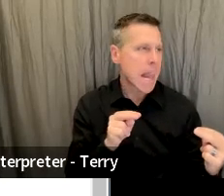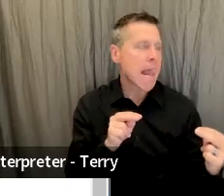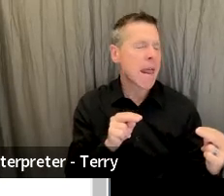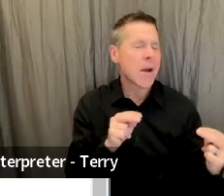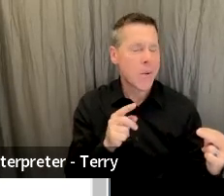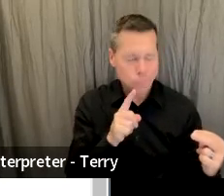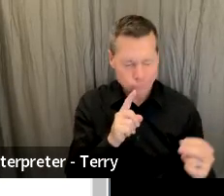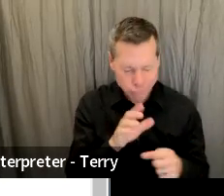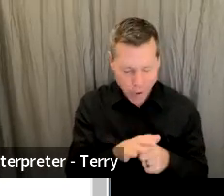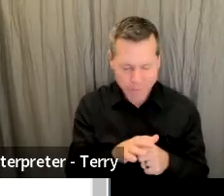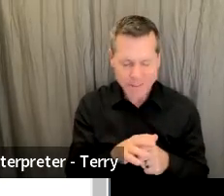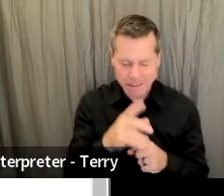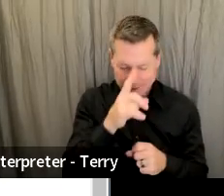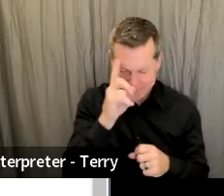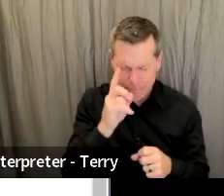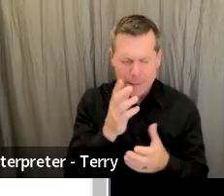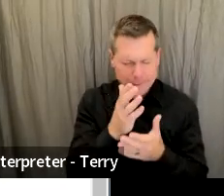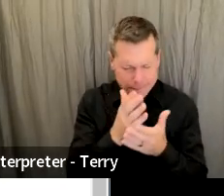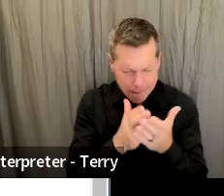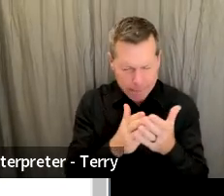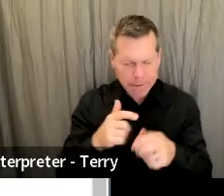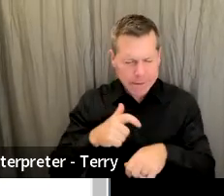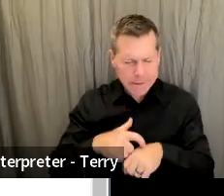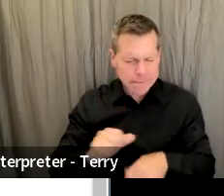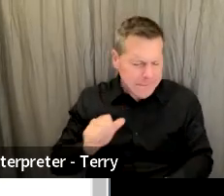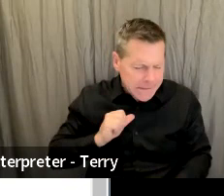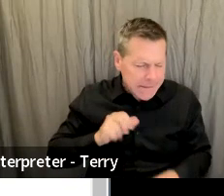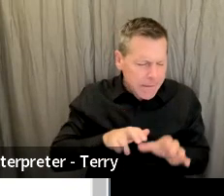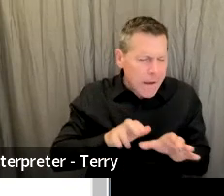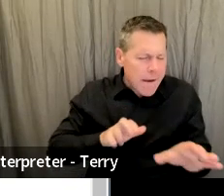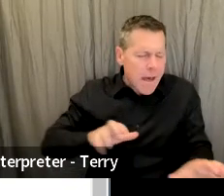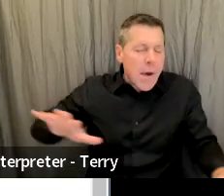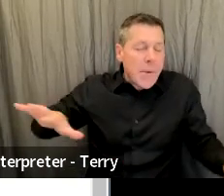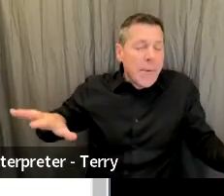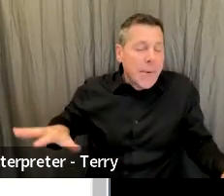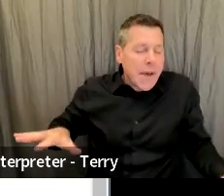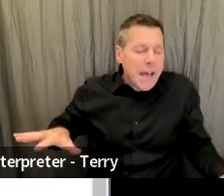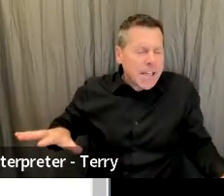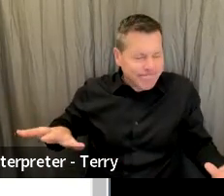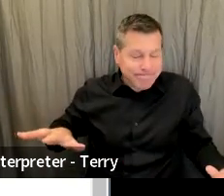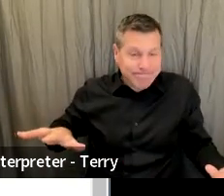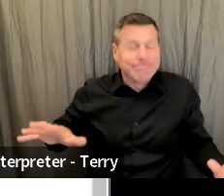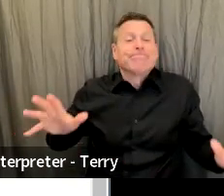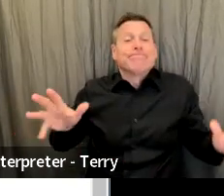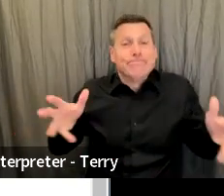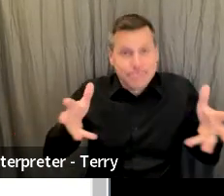And then we always take off the project because that's just what we got. So we try to build out each other on ourselves to those 20 hours,